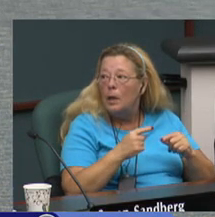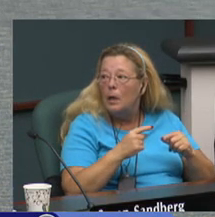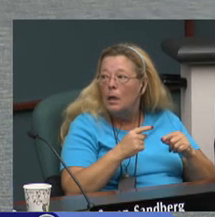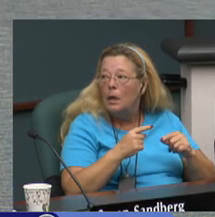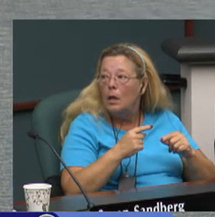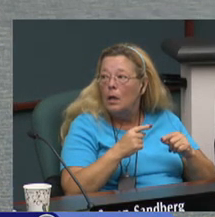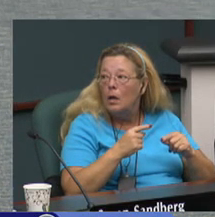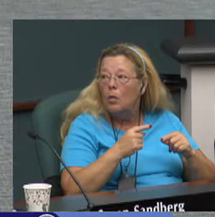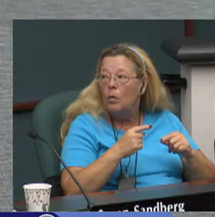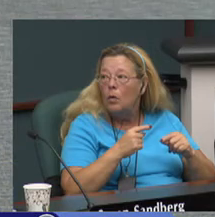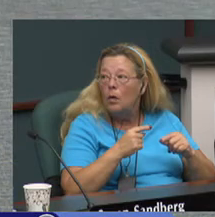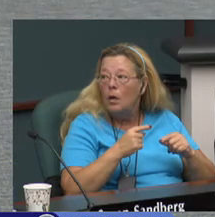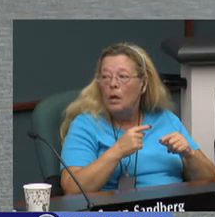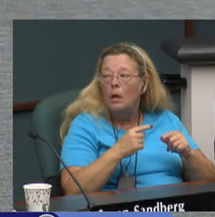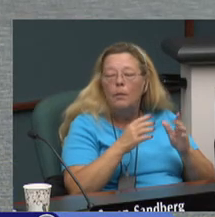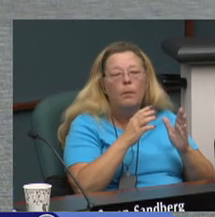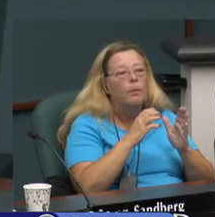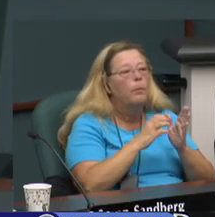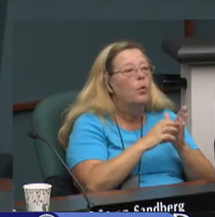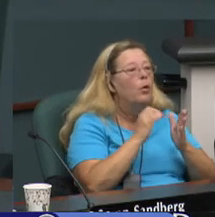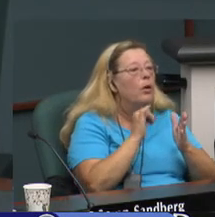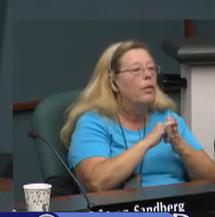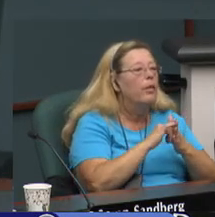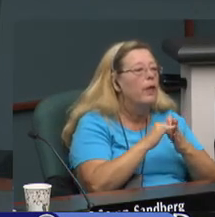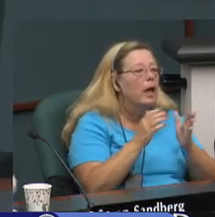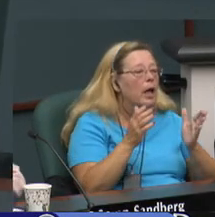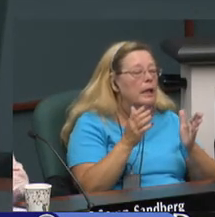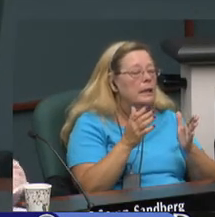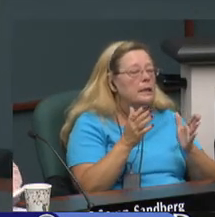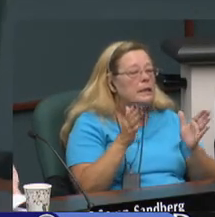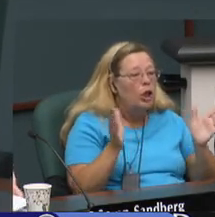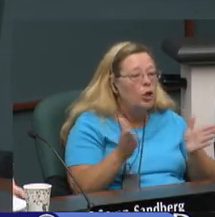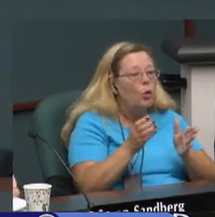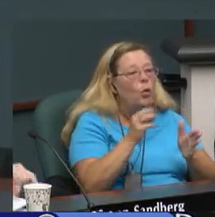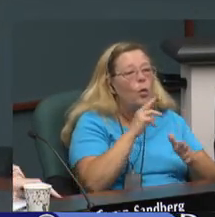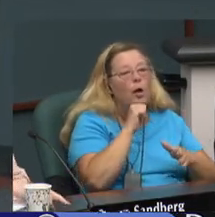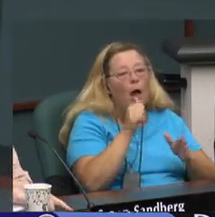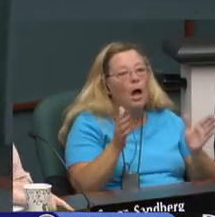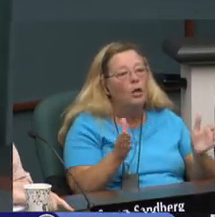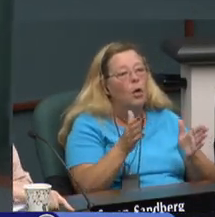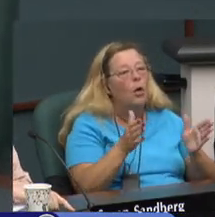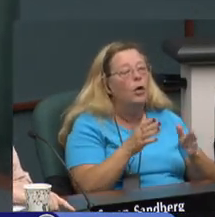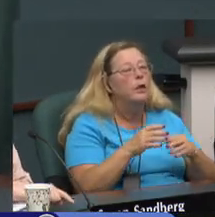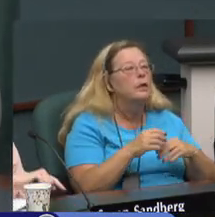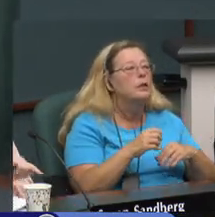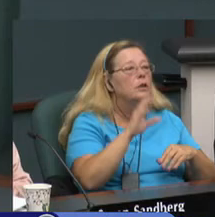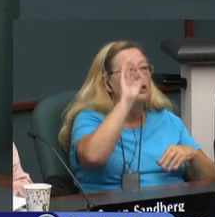portions that that may encourage or discourage solar panels and growing your